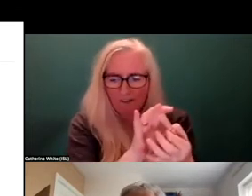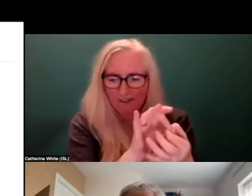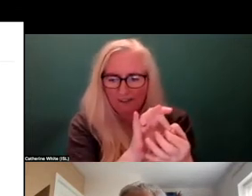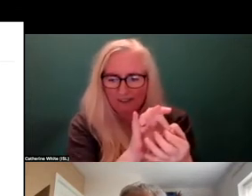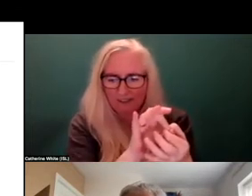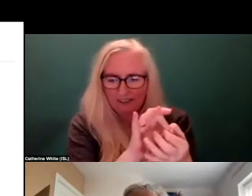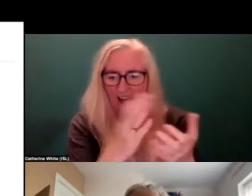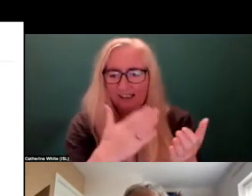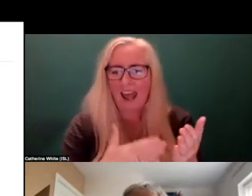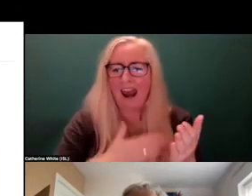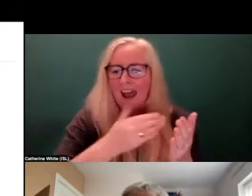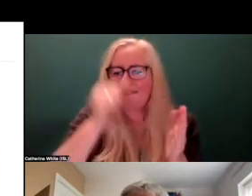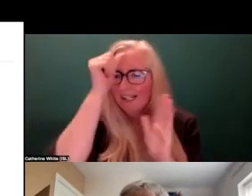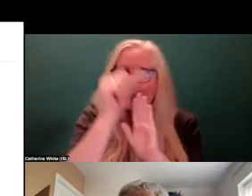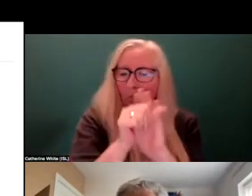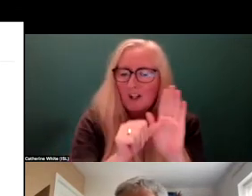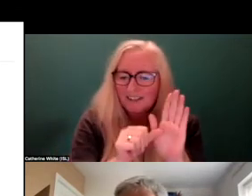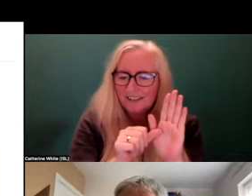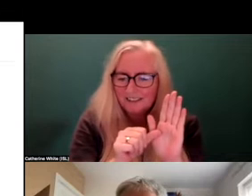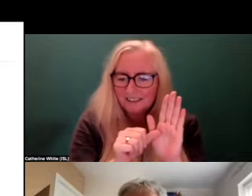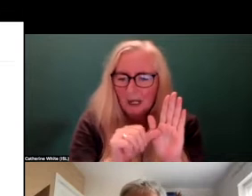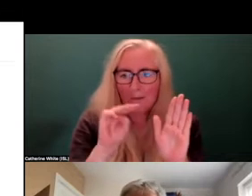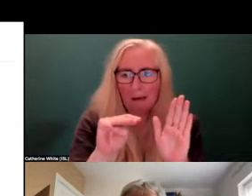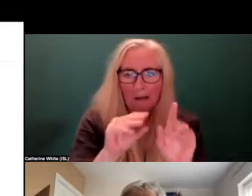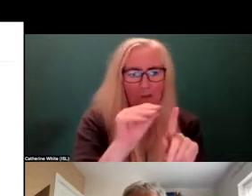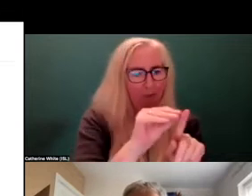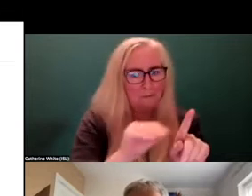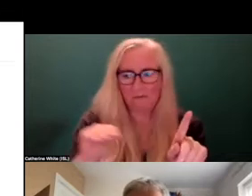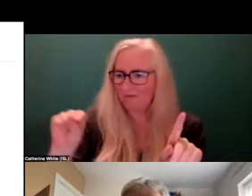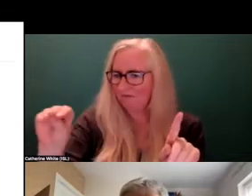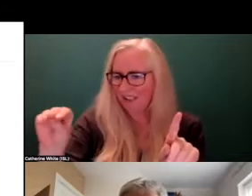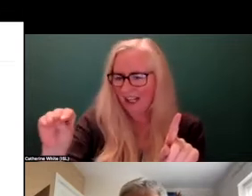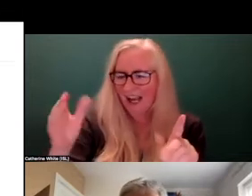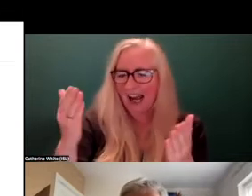allbeit our life course experiences and pressures are maybe pushing in the opposite way.